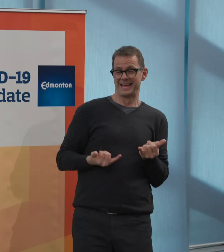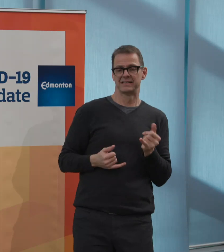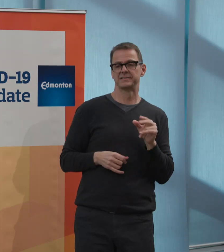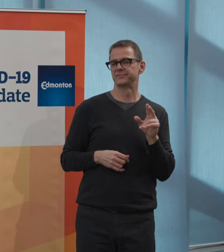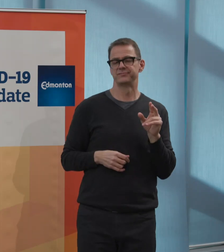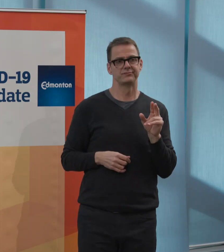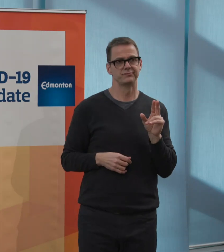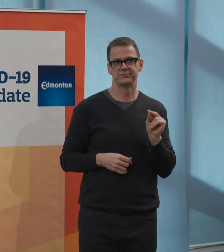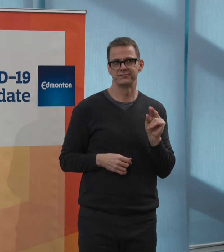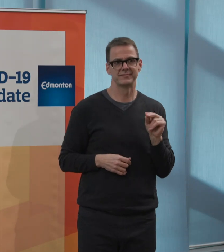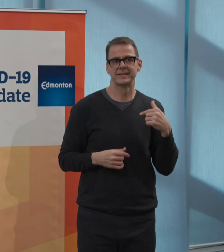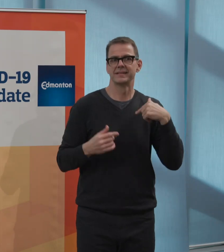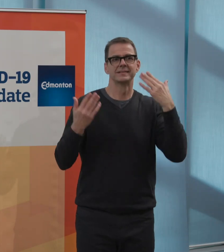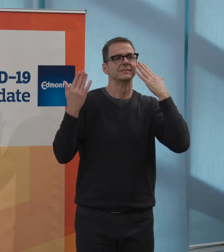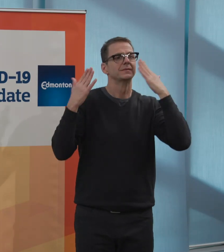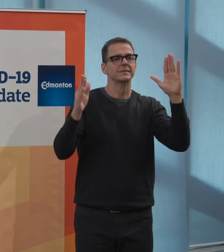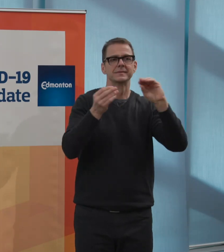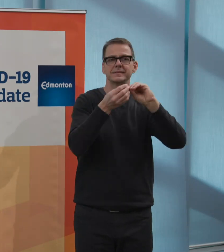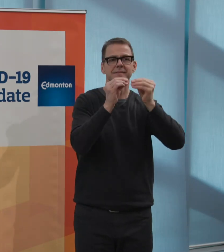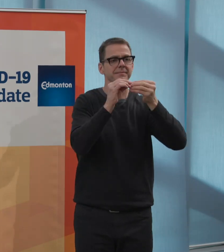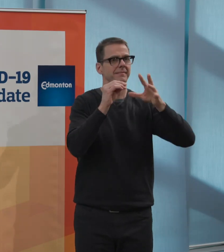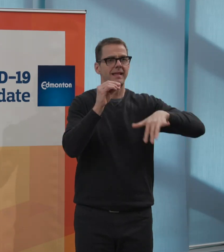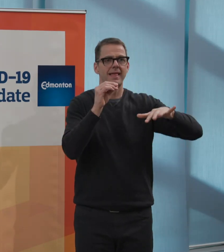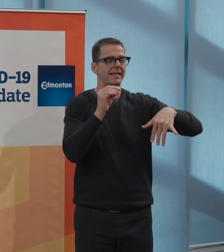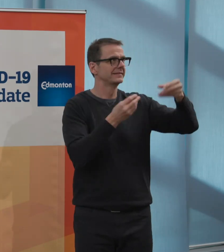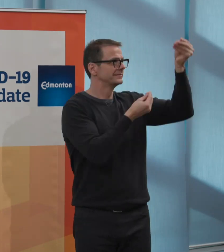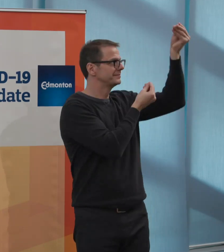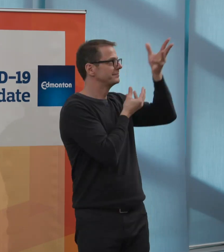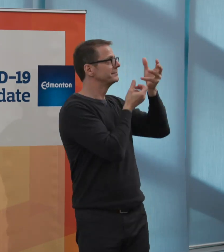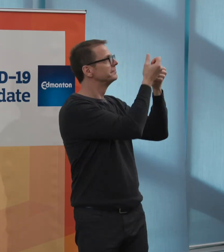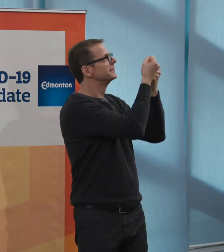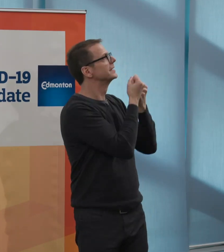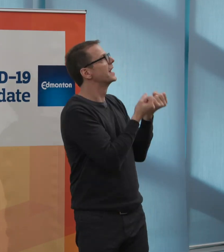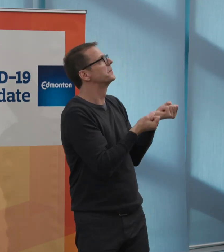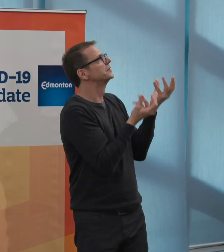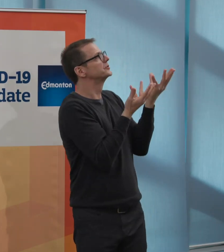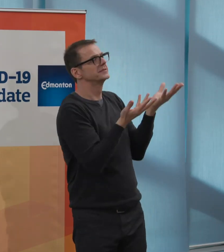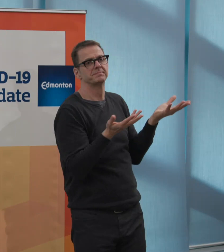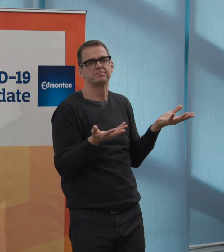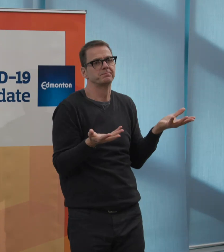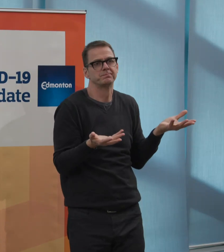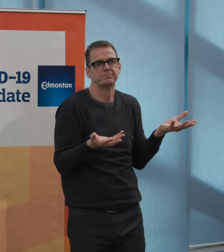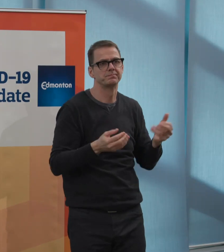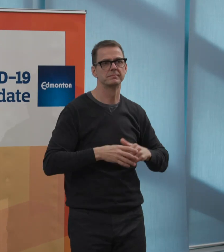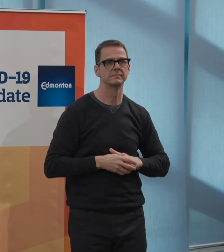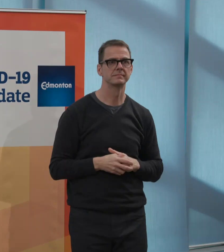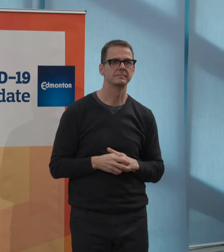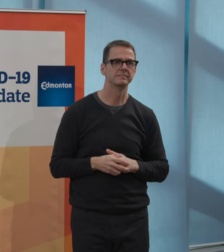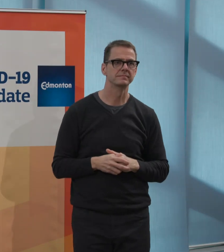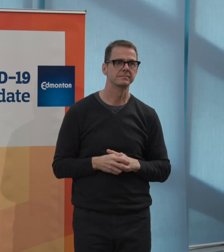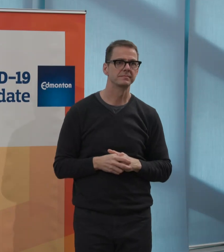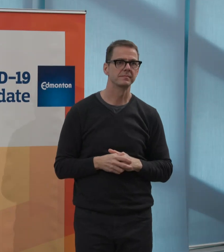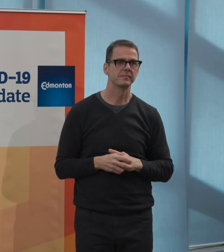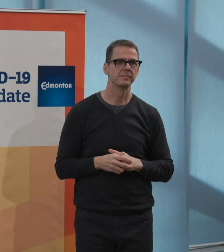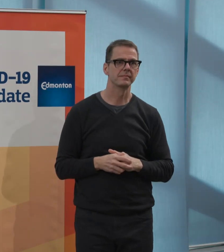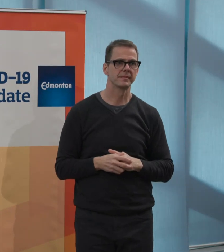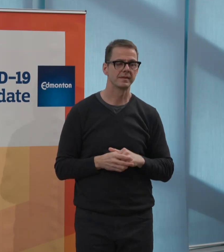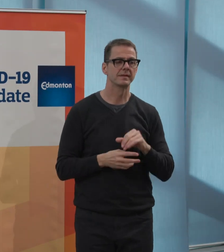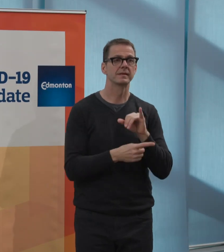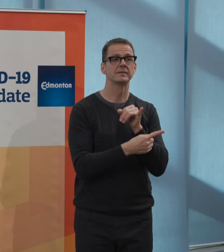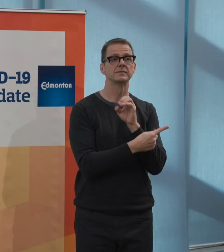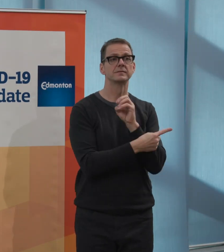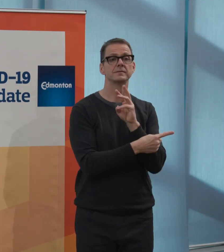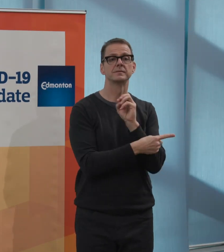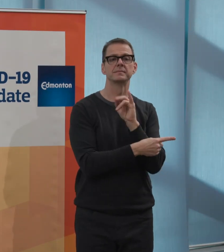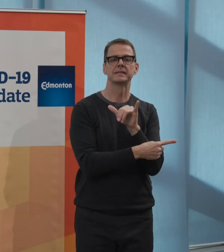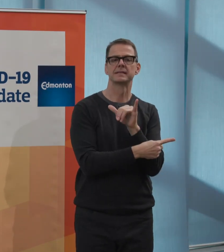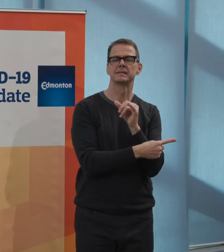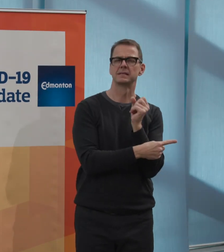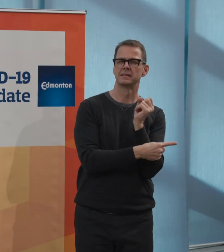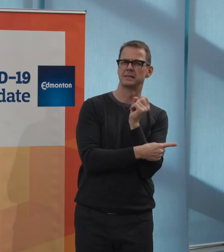would get you said depending on sort of the status of the employee you're able